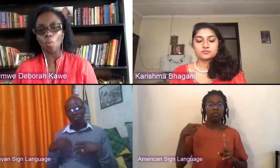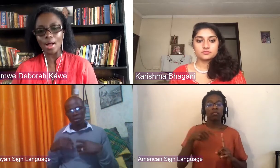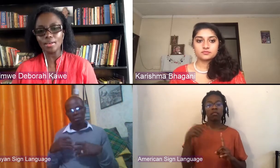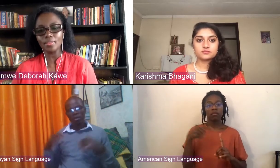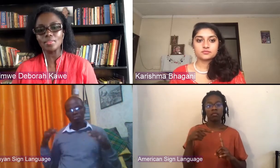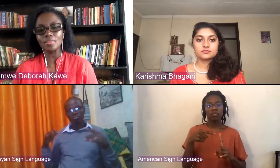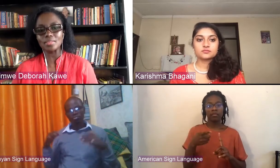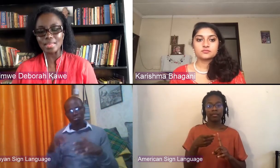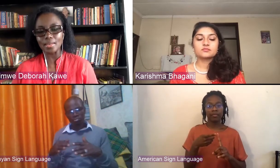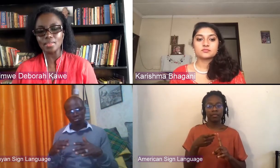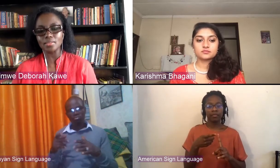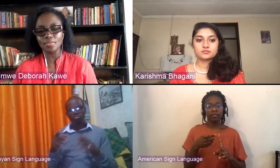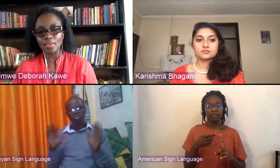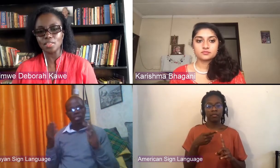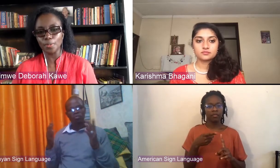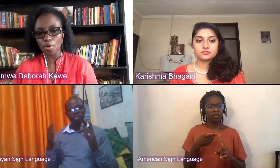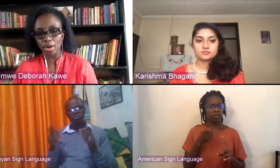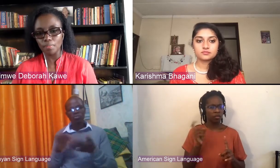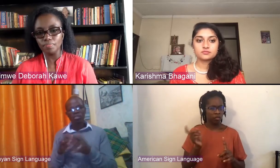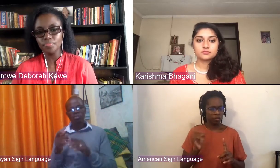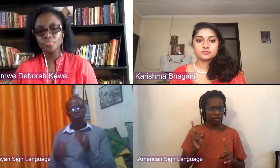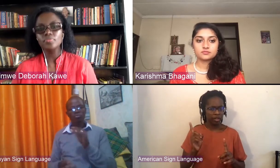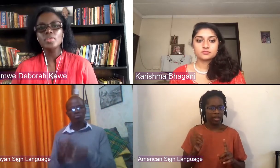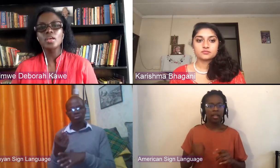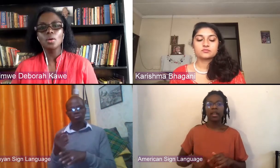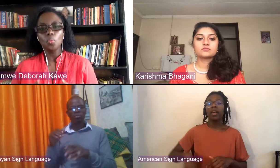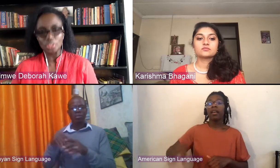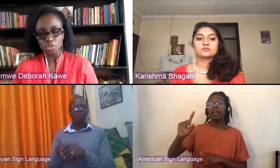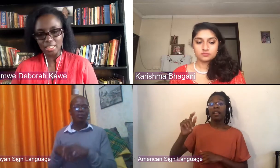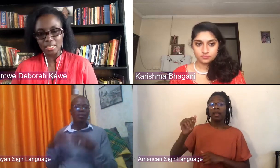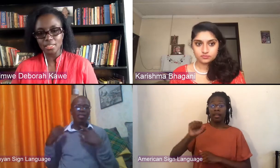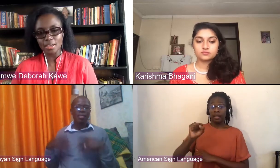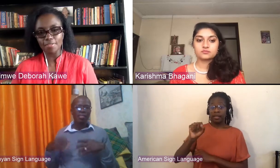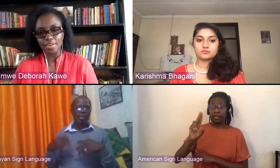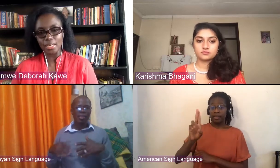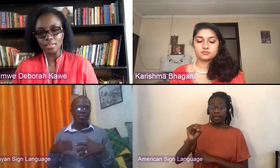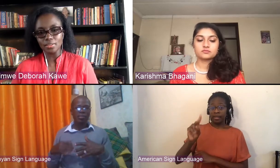with the Sundance Theater Program was doing in East Africa.